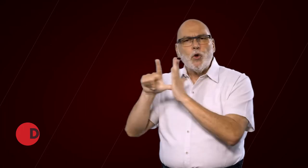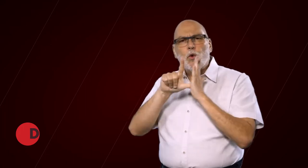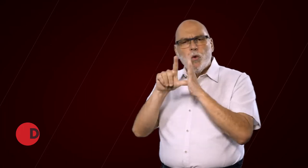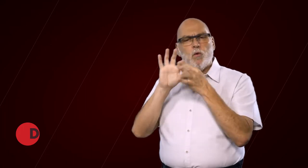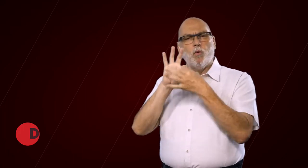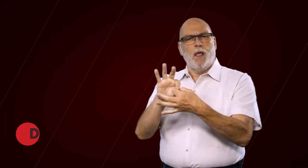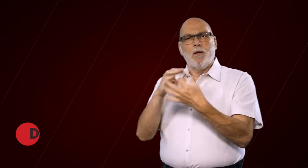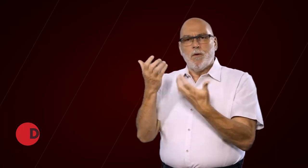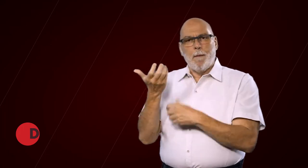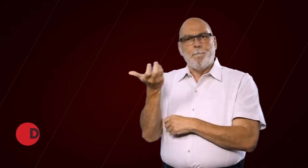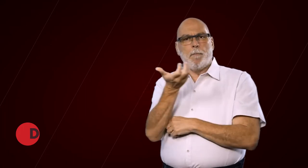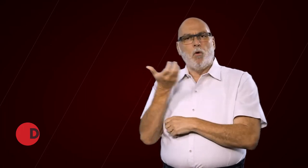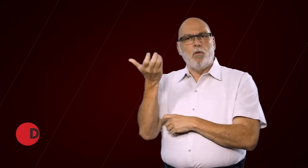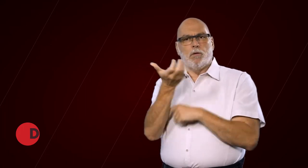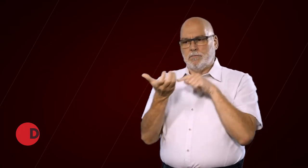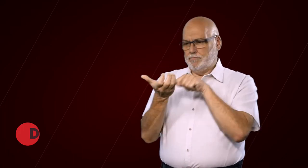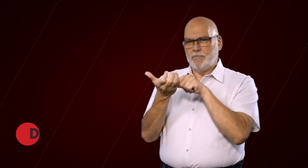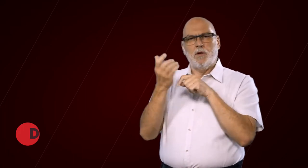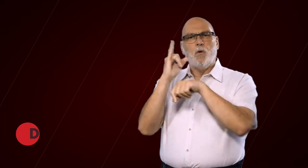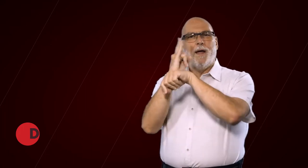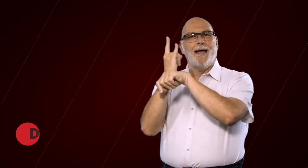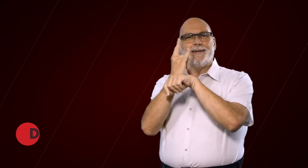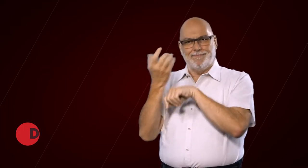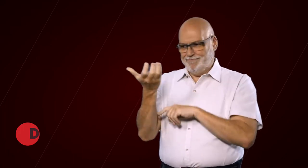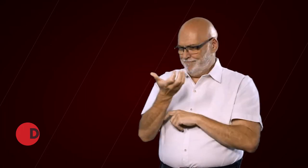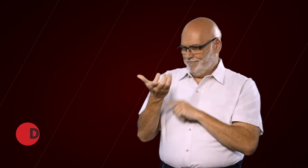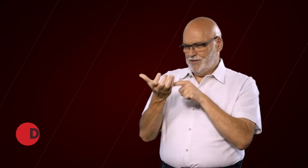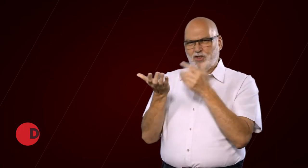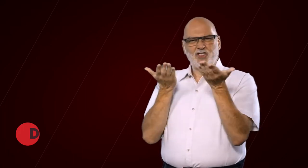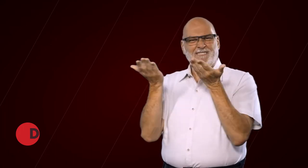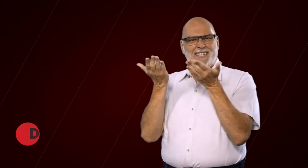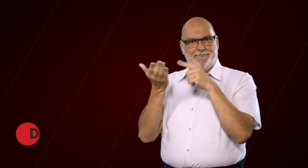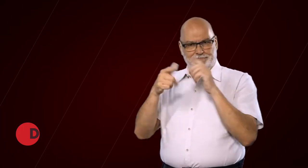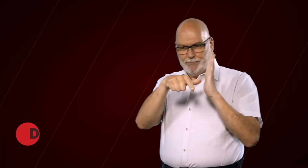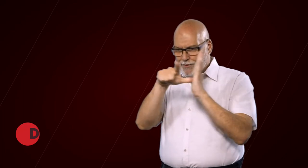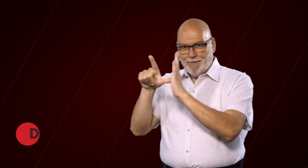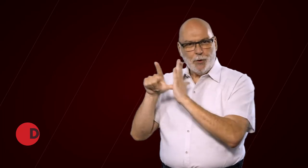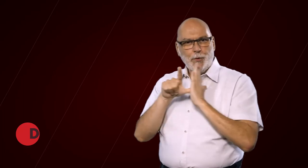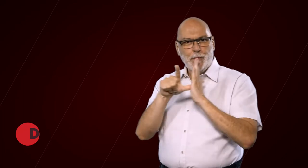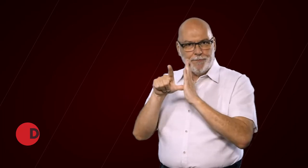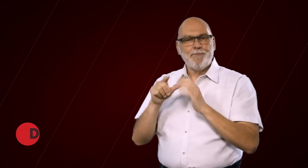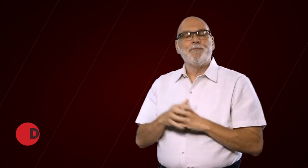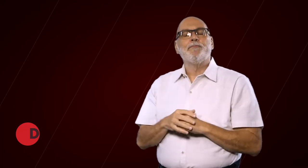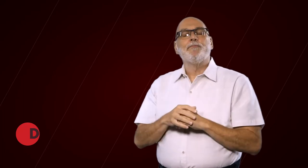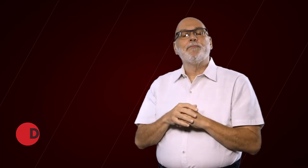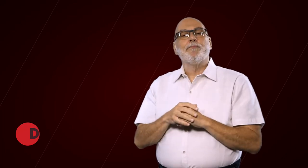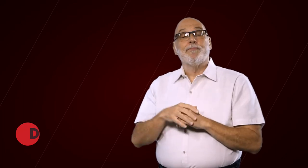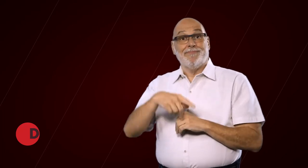"Review of mobile wireless services".